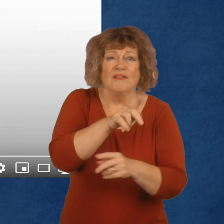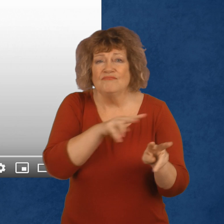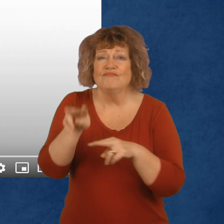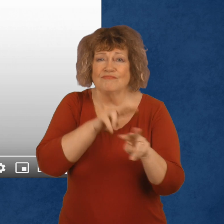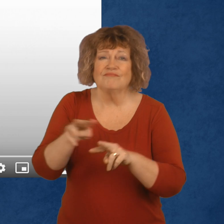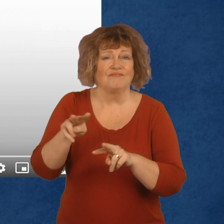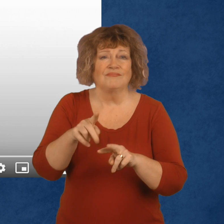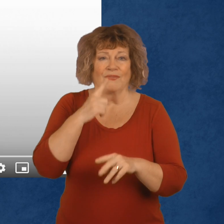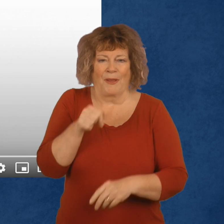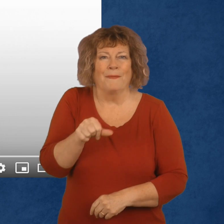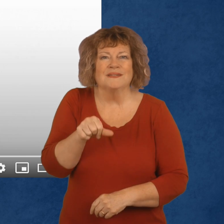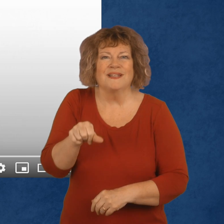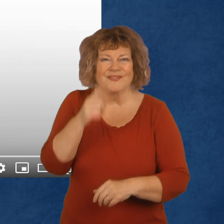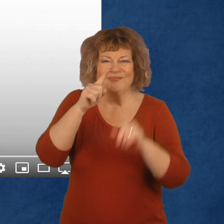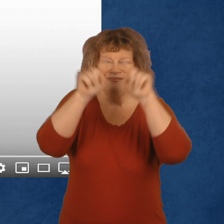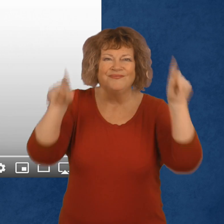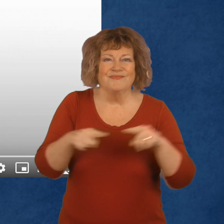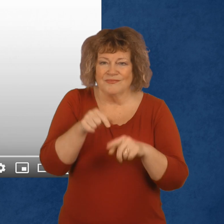by using the buttons at the bottom of the screen.